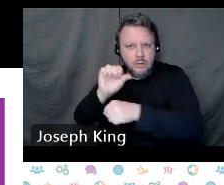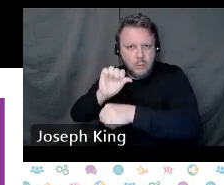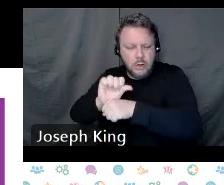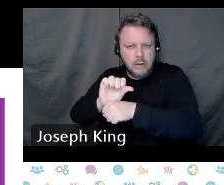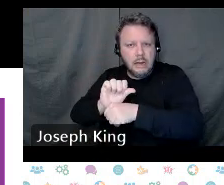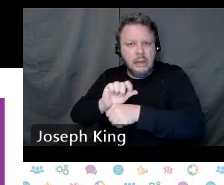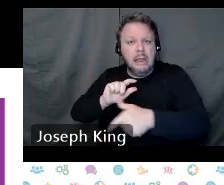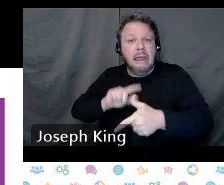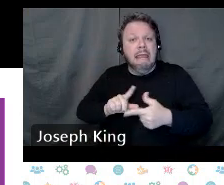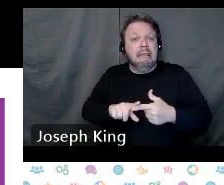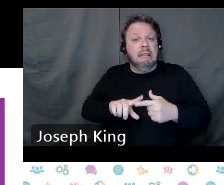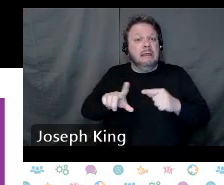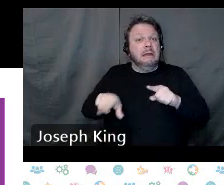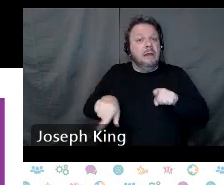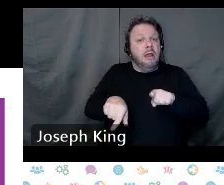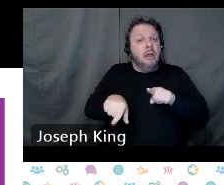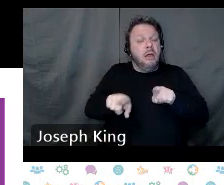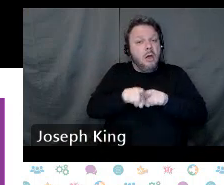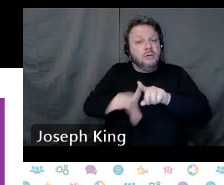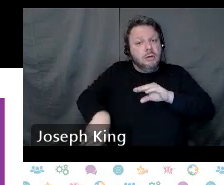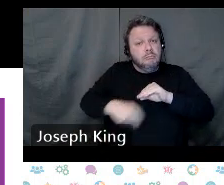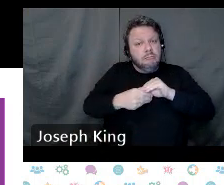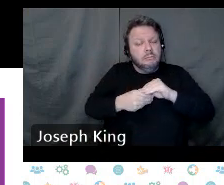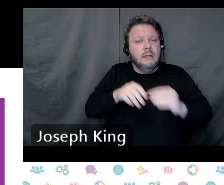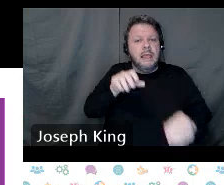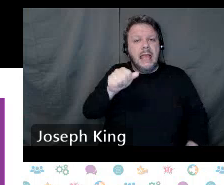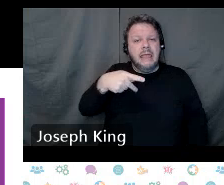friendly work. And then we are also going to be